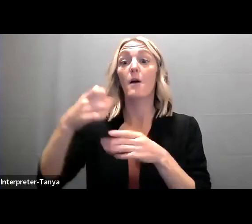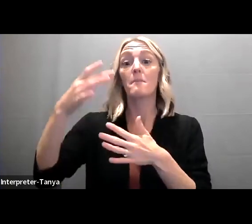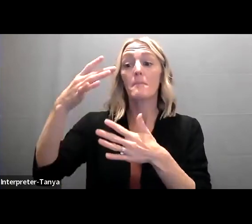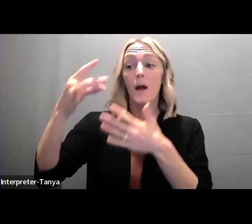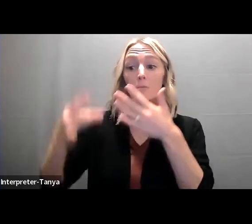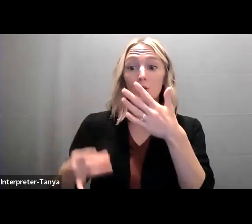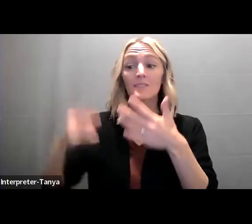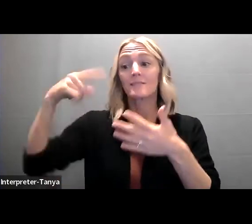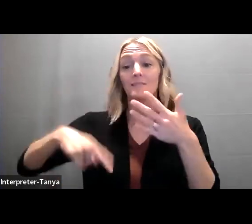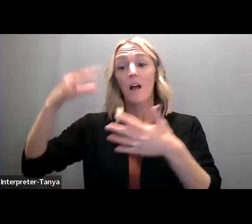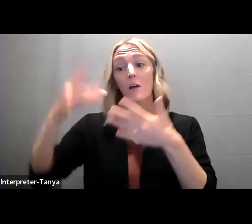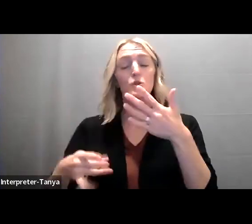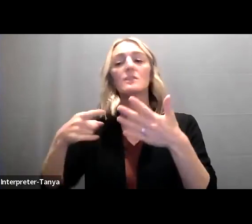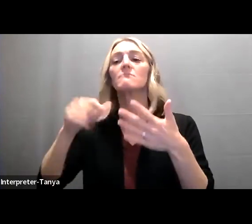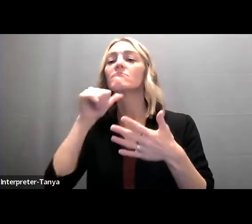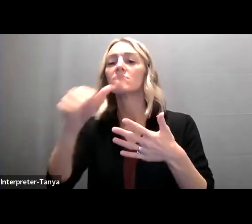settings. So really important.